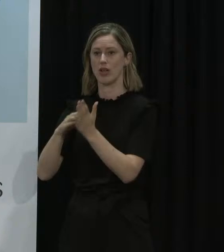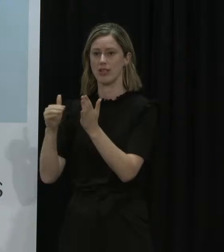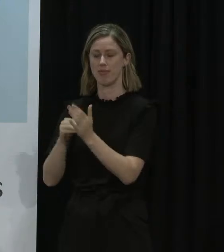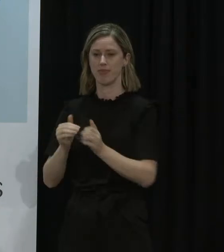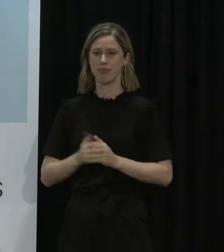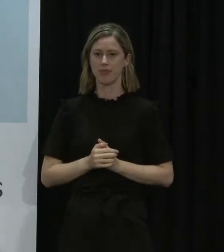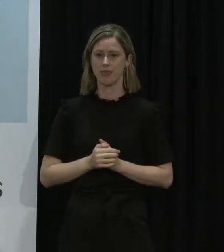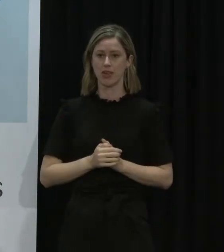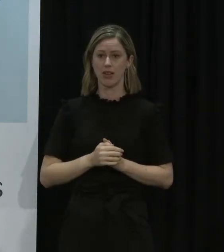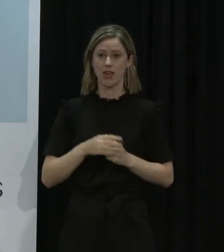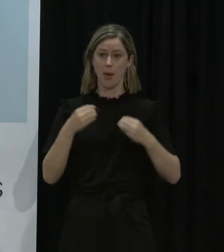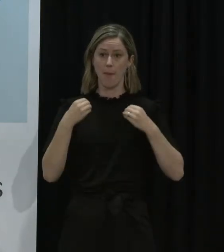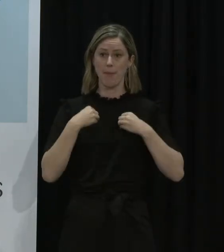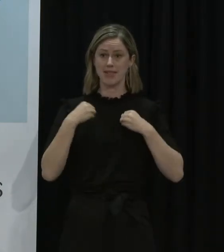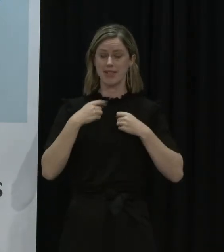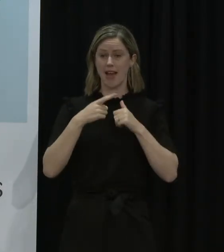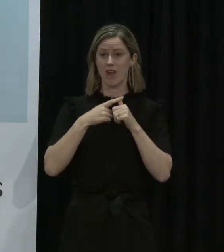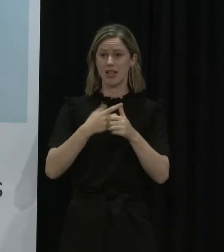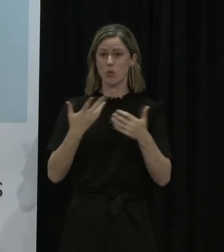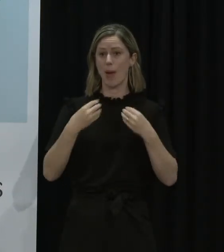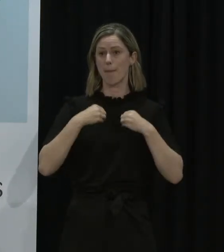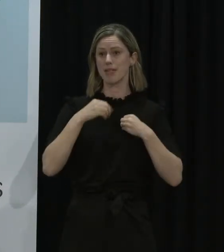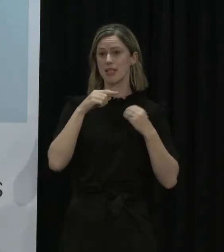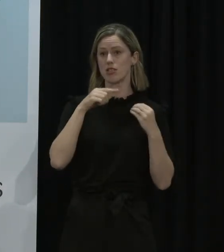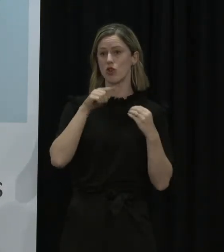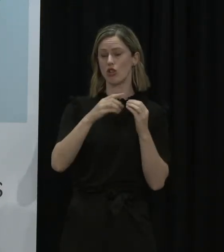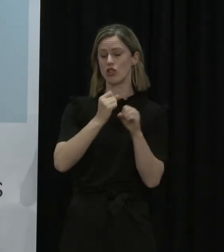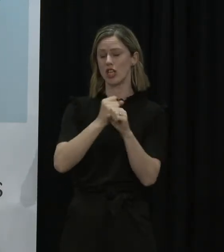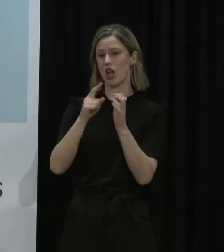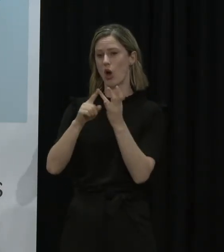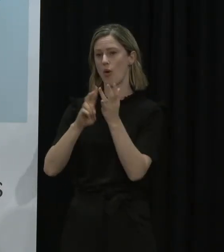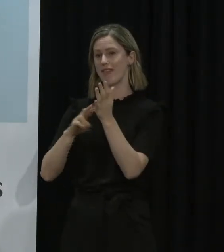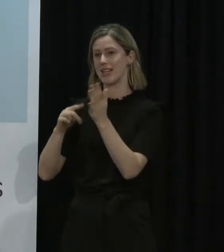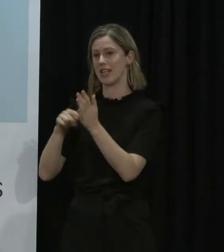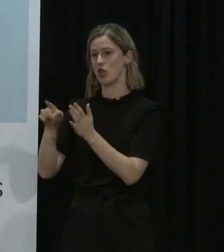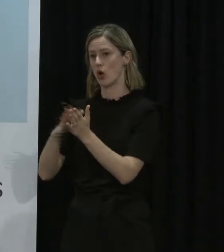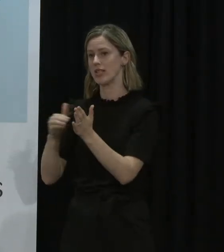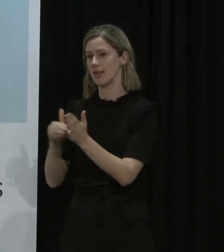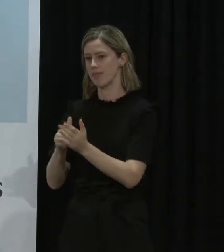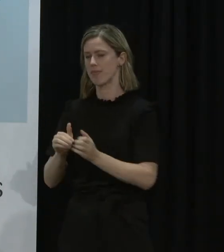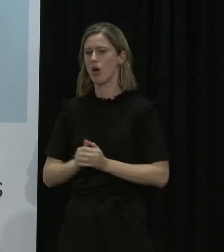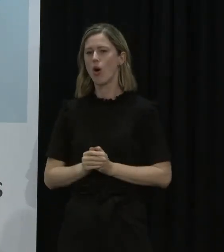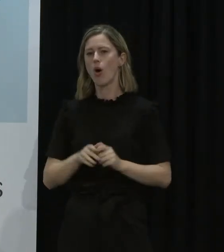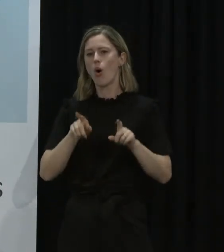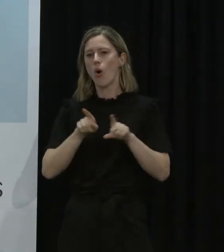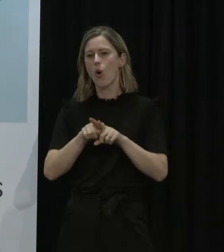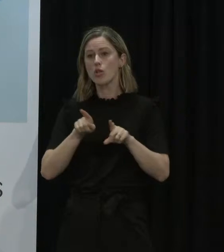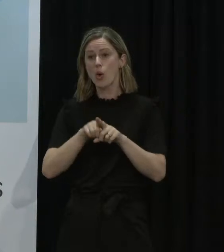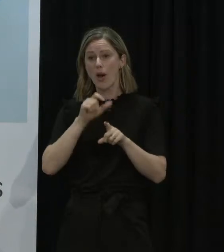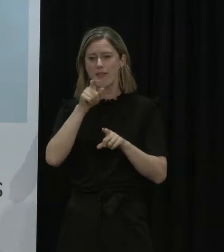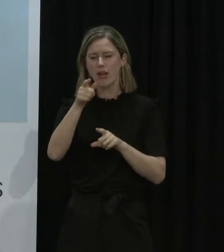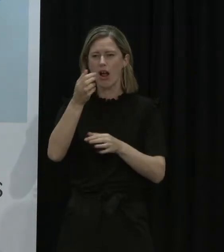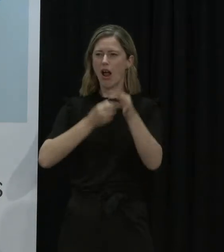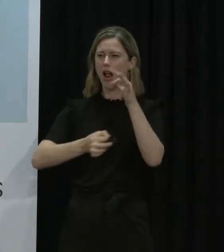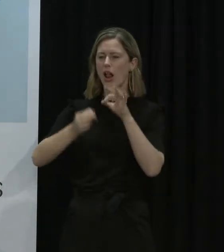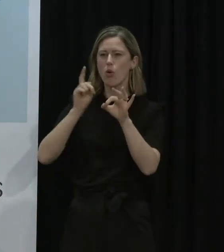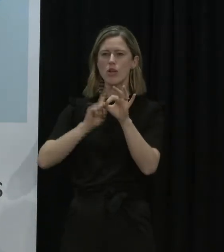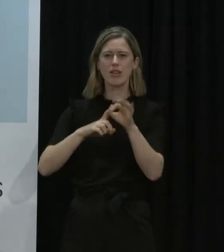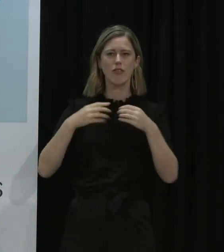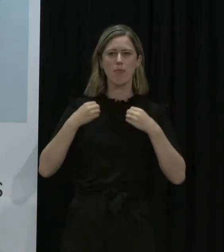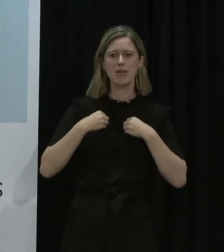head to the Union Against COVID